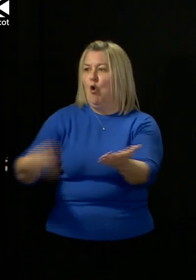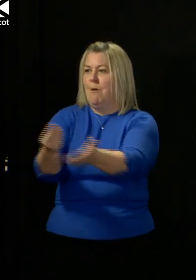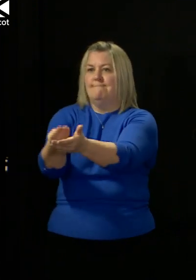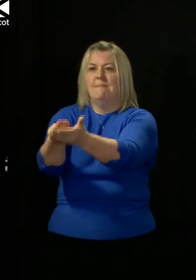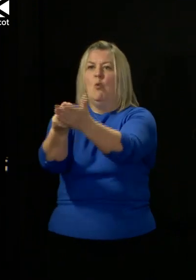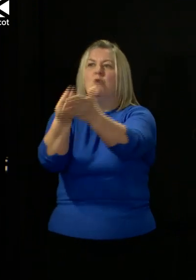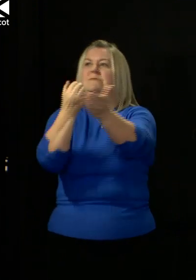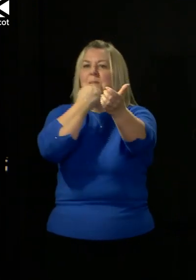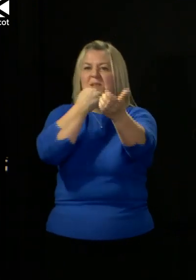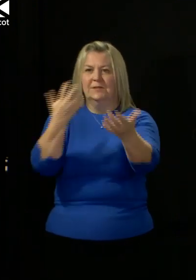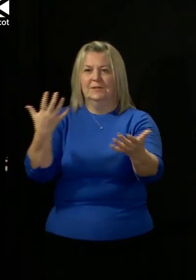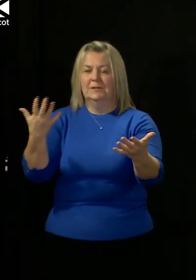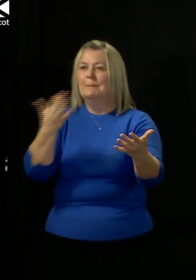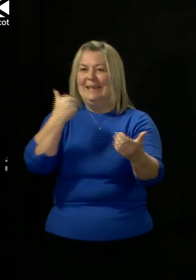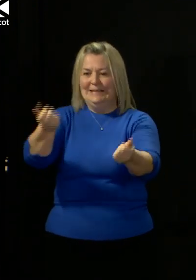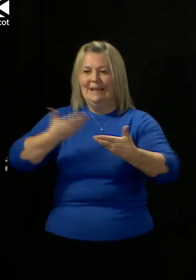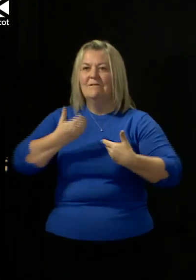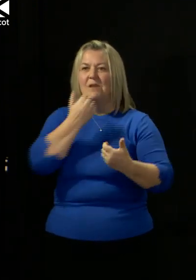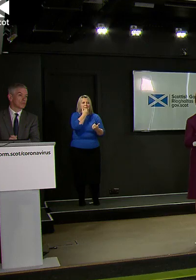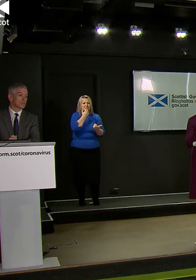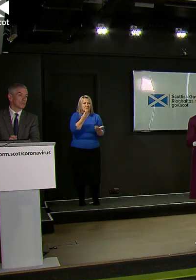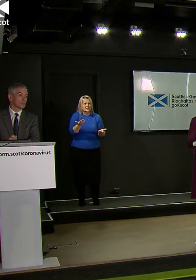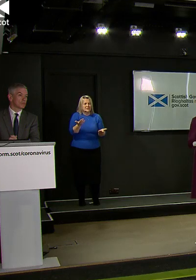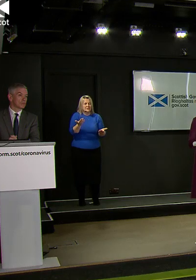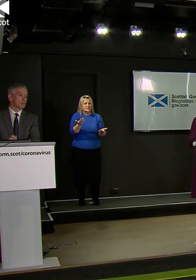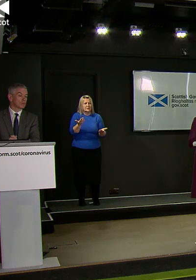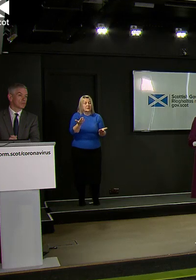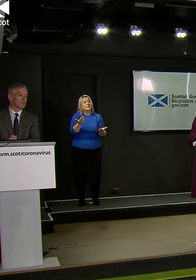the position where we can confidently do that but we will do it